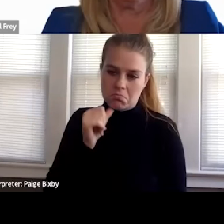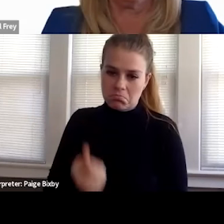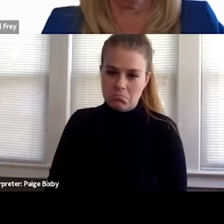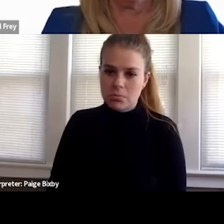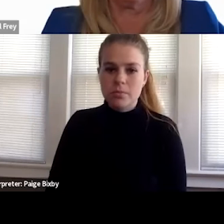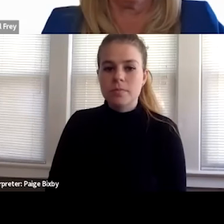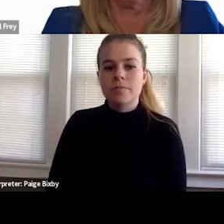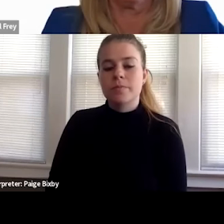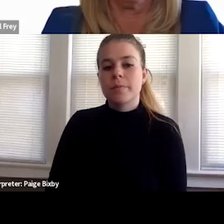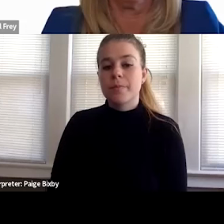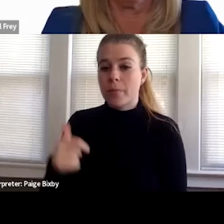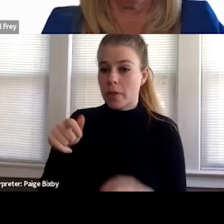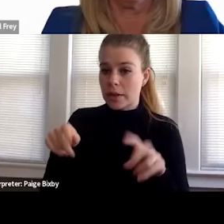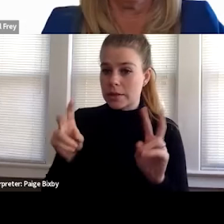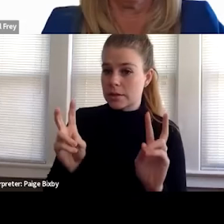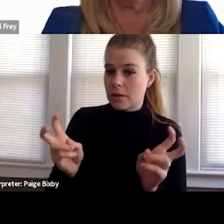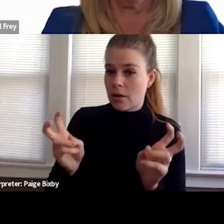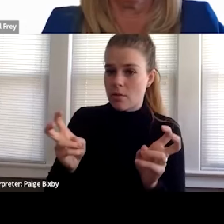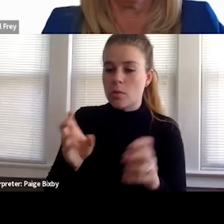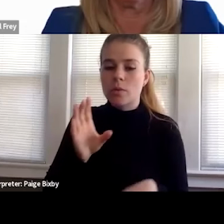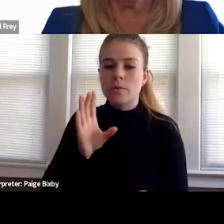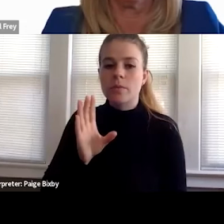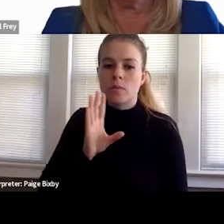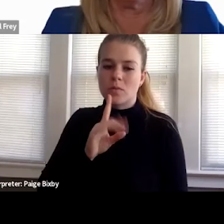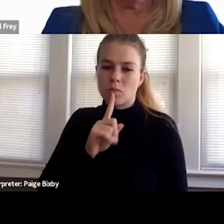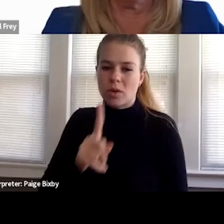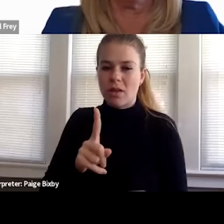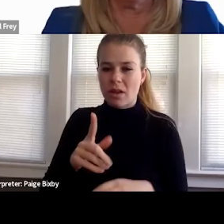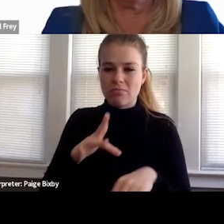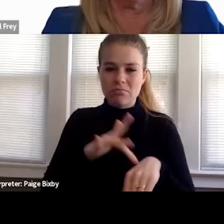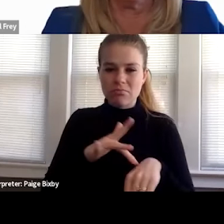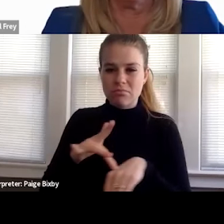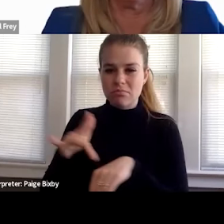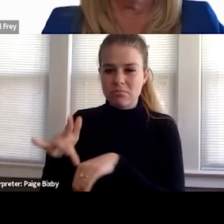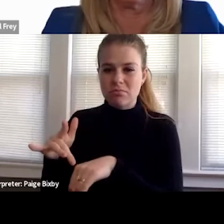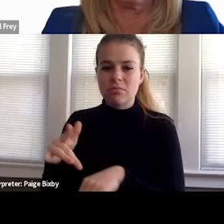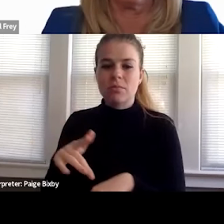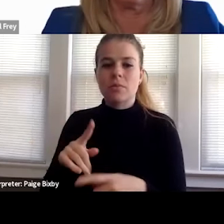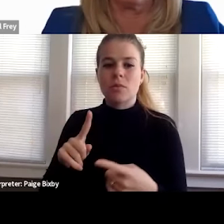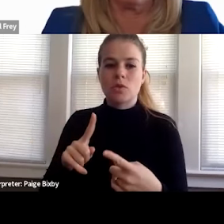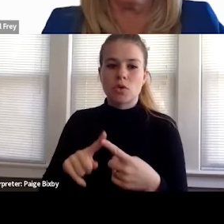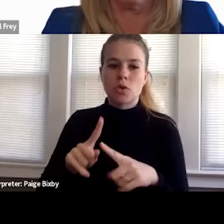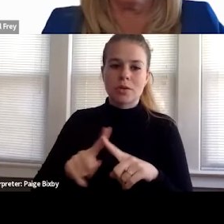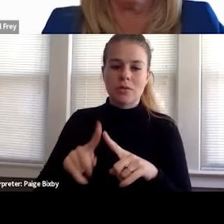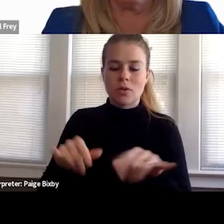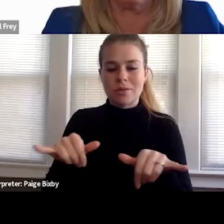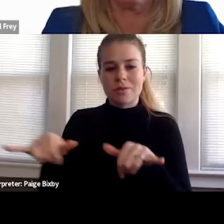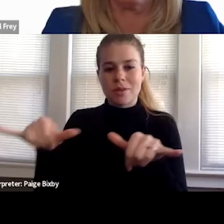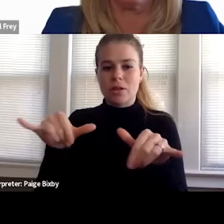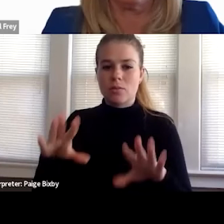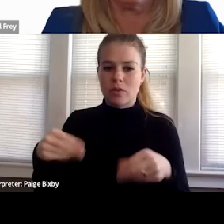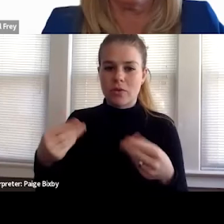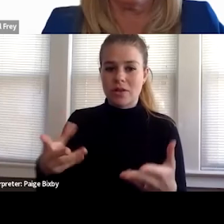This topic that we're talking about does cut across family treatment court standards and provisions. If you haven't already done so,